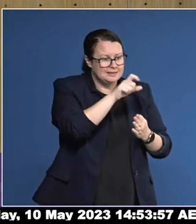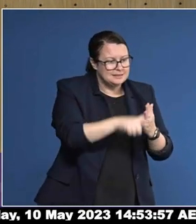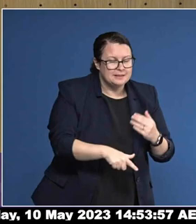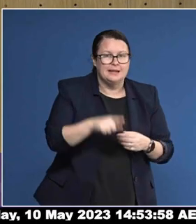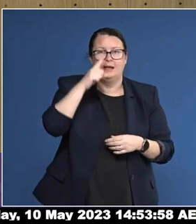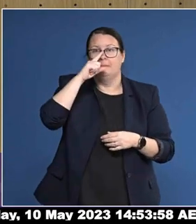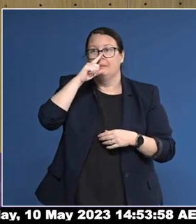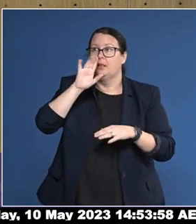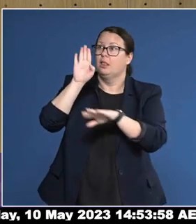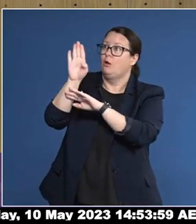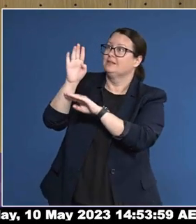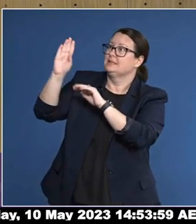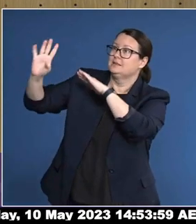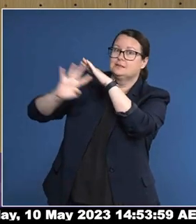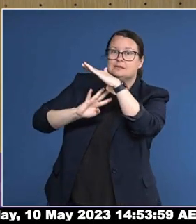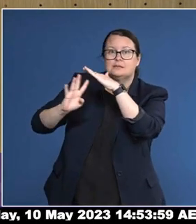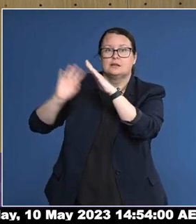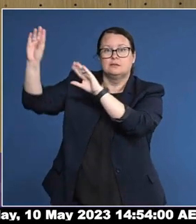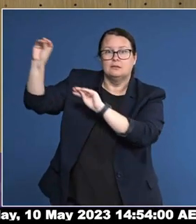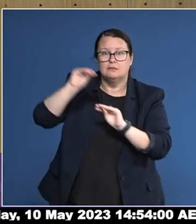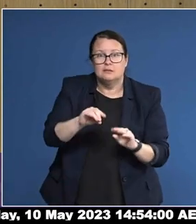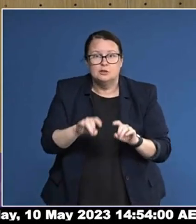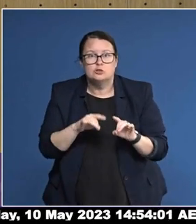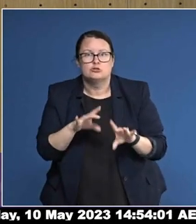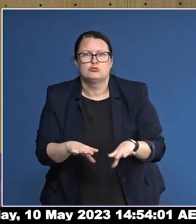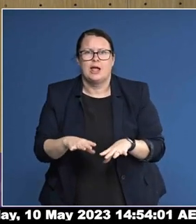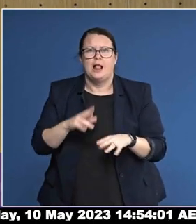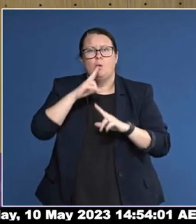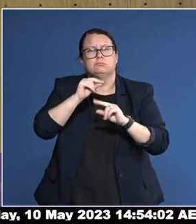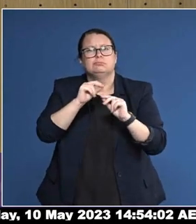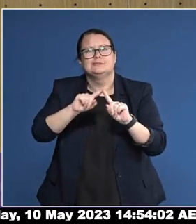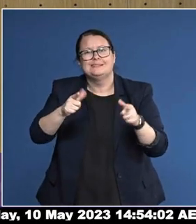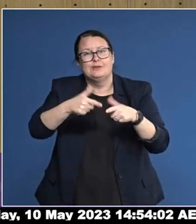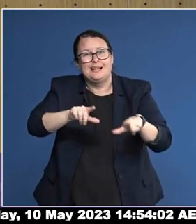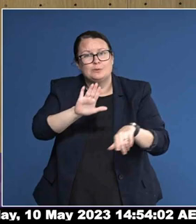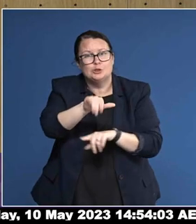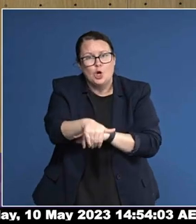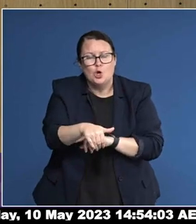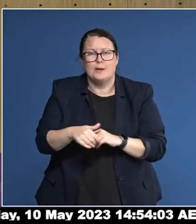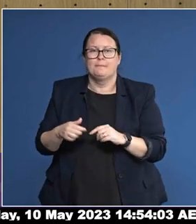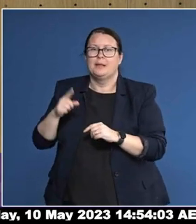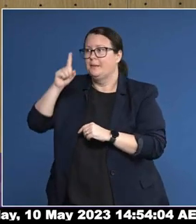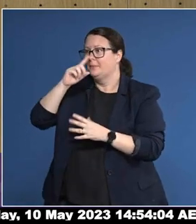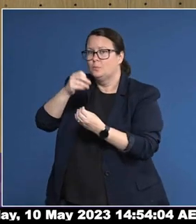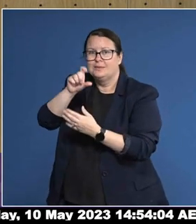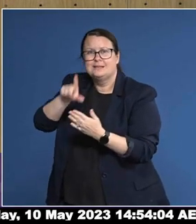primarily people, first and foremost, and have the same rights to - human rights and dignity as anybody else.